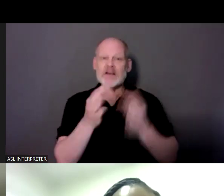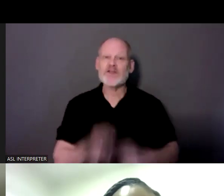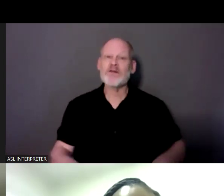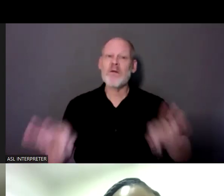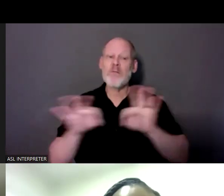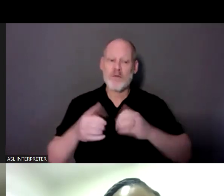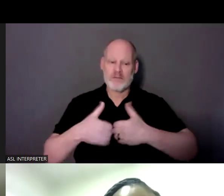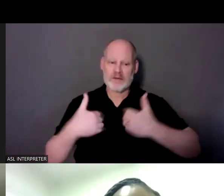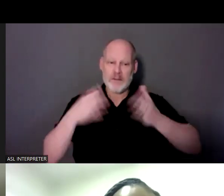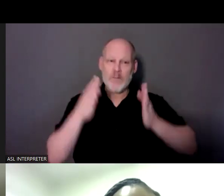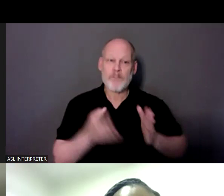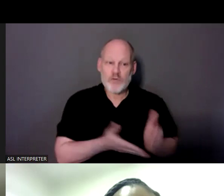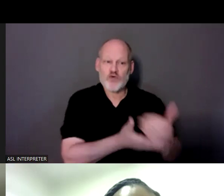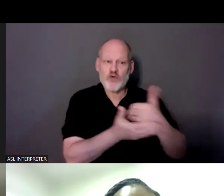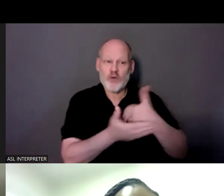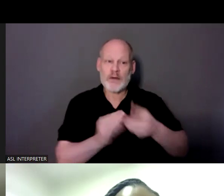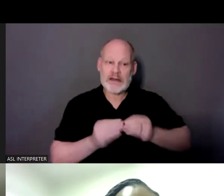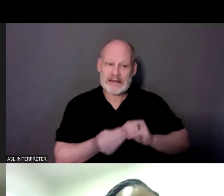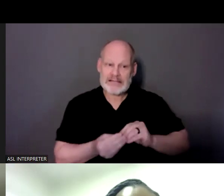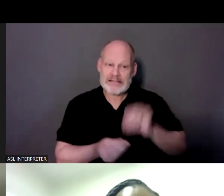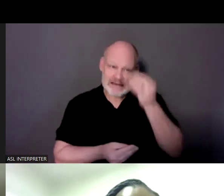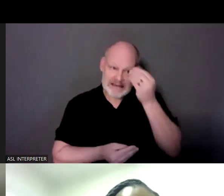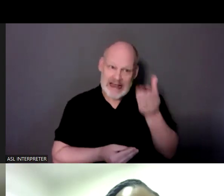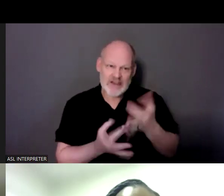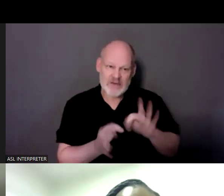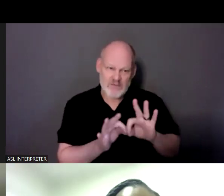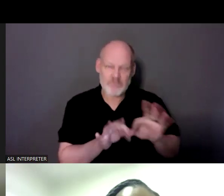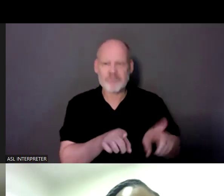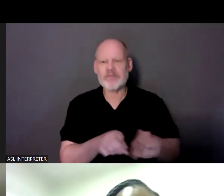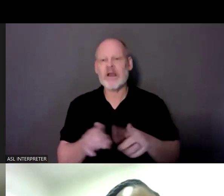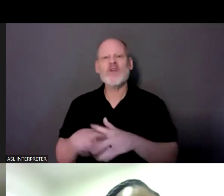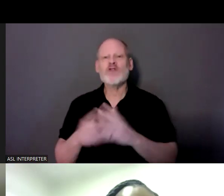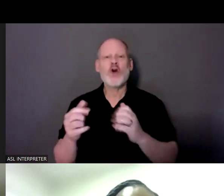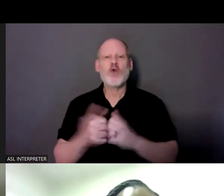academics and other ways like that. And then we started with empathy interviews